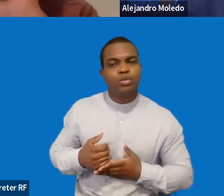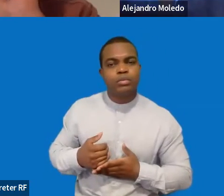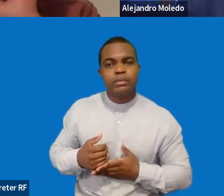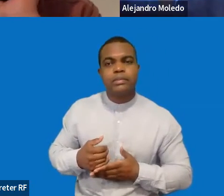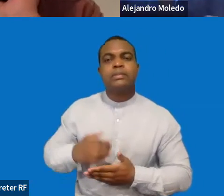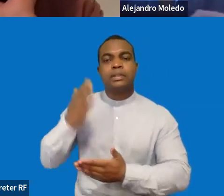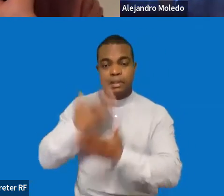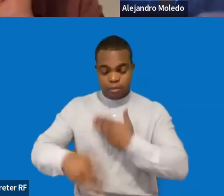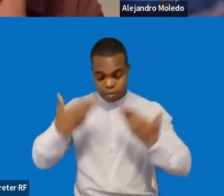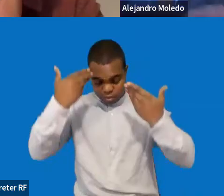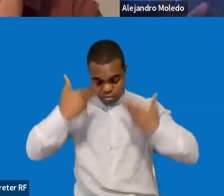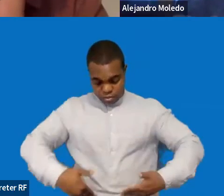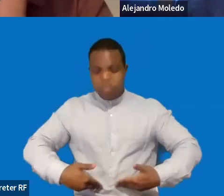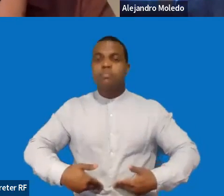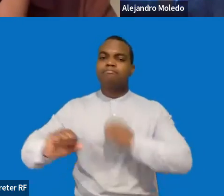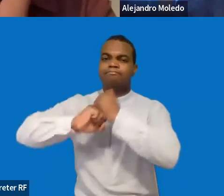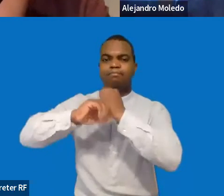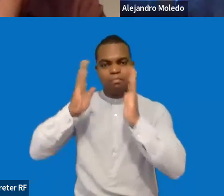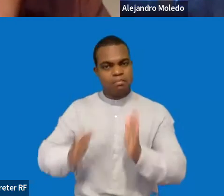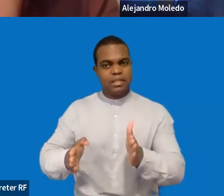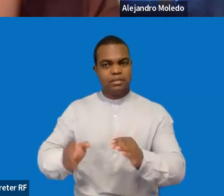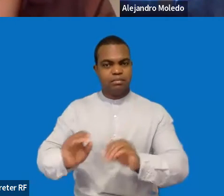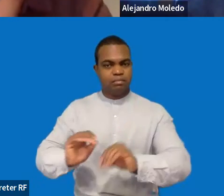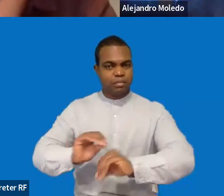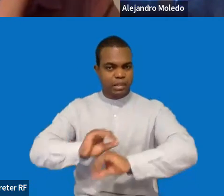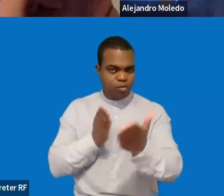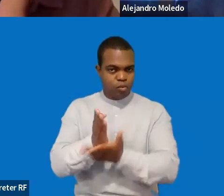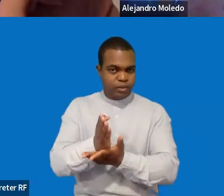The use of the European Disability Card should remain voluntary